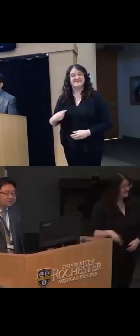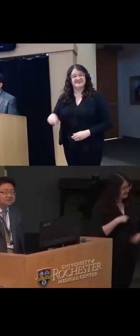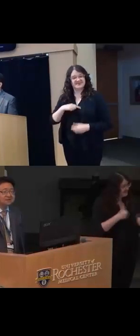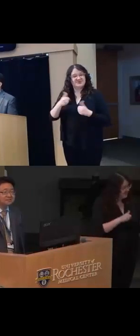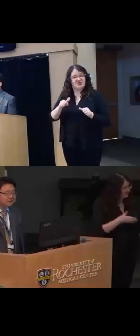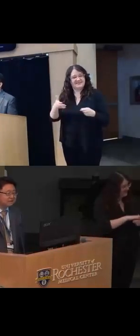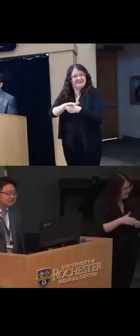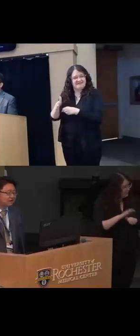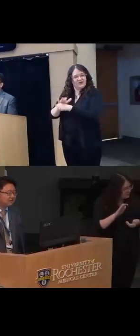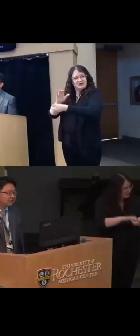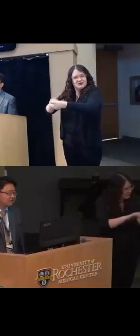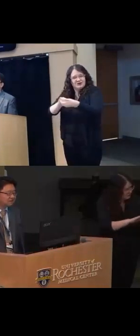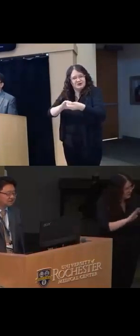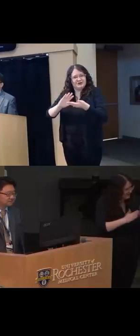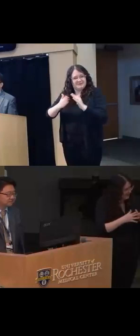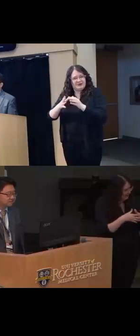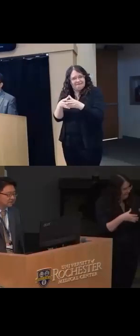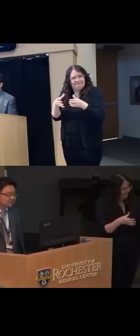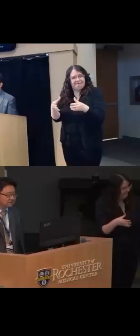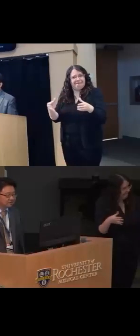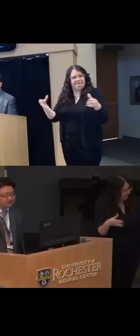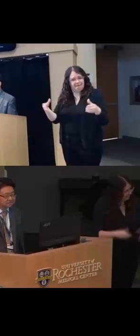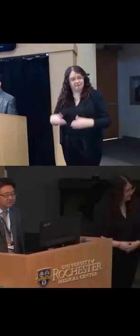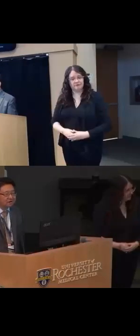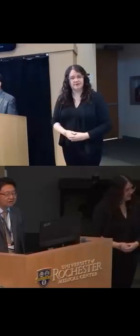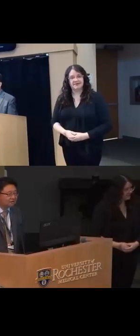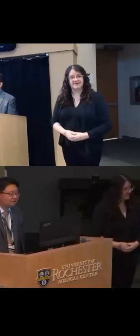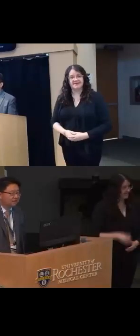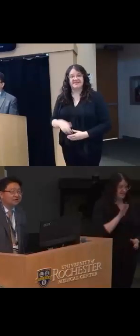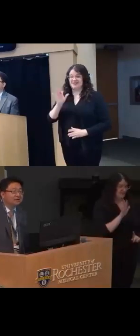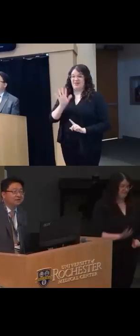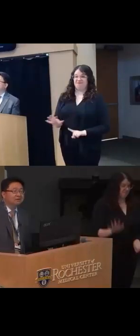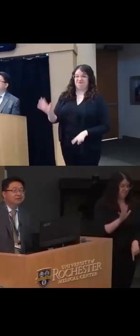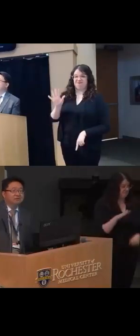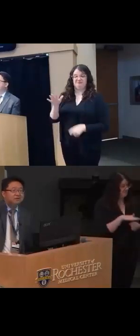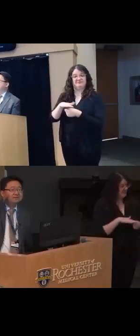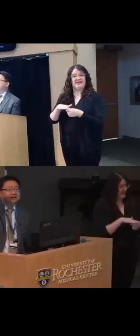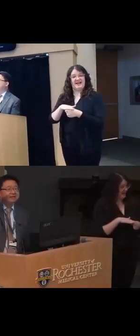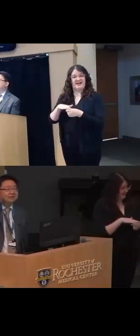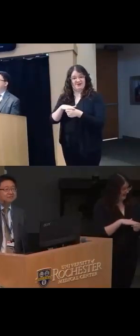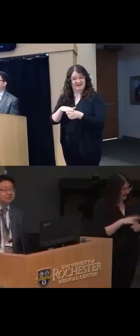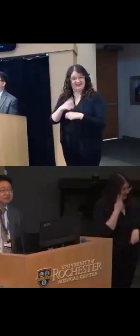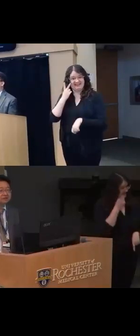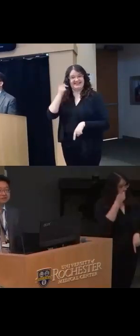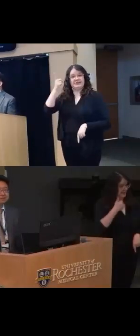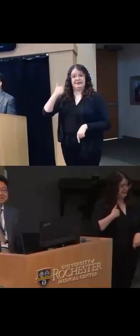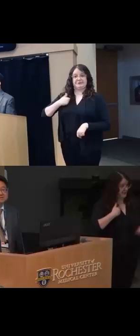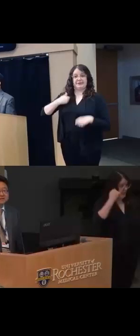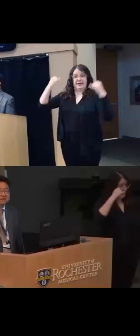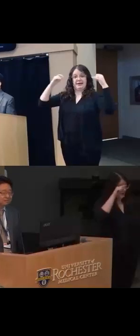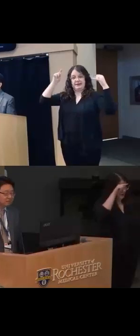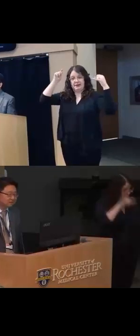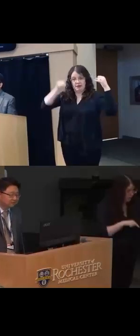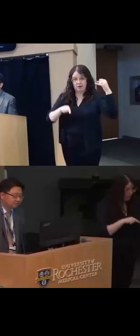we serve these areas this broad area that all the way from Canadian border to Pennsylvania border